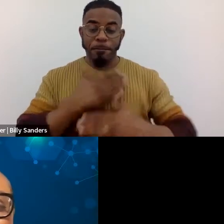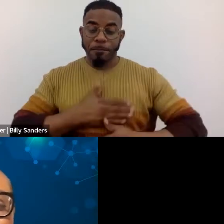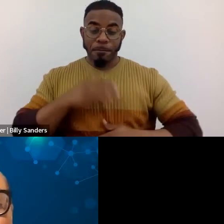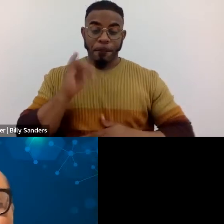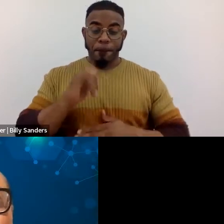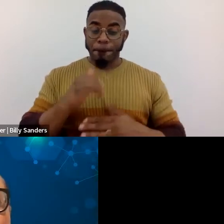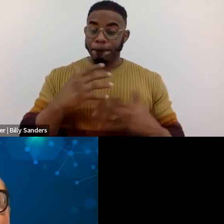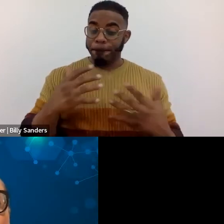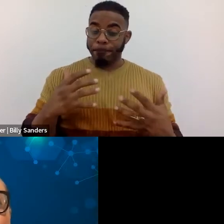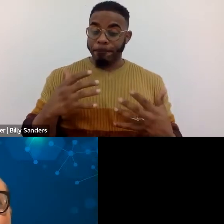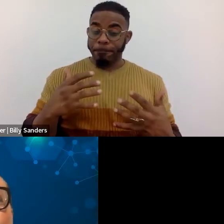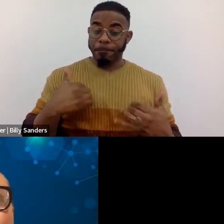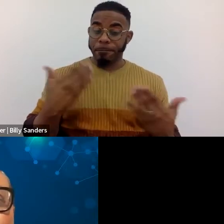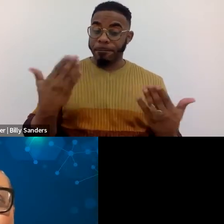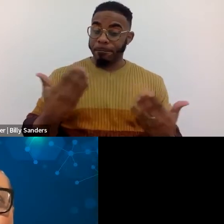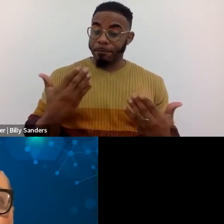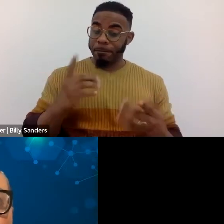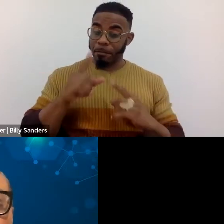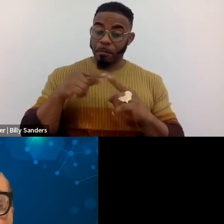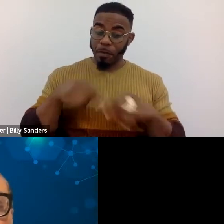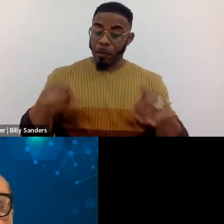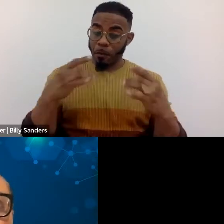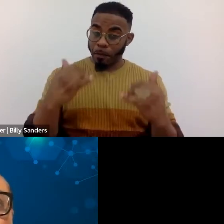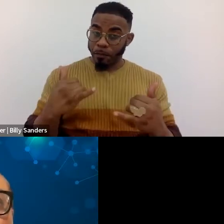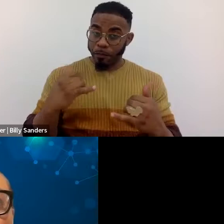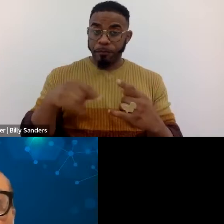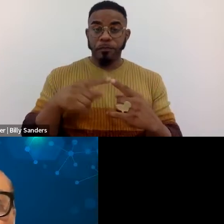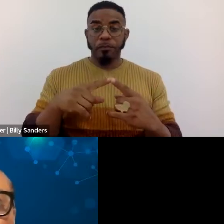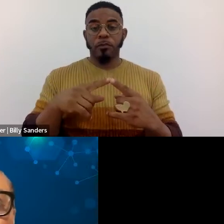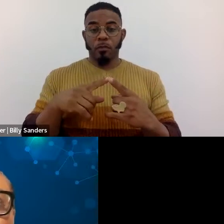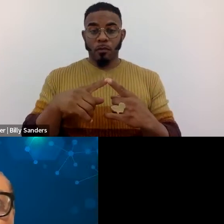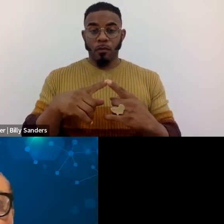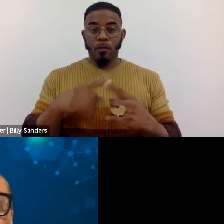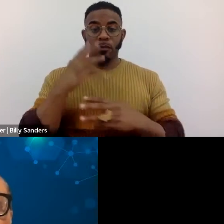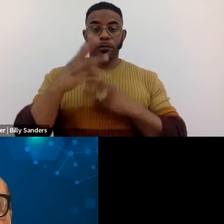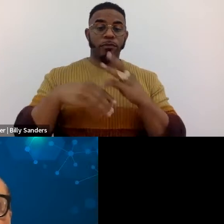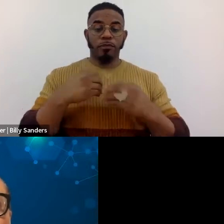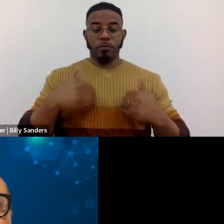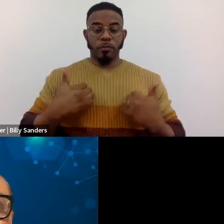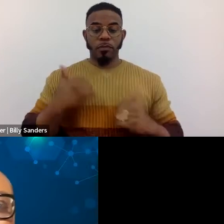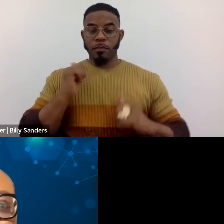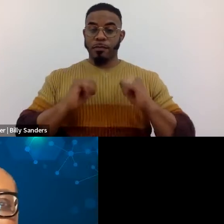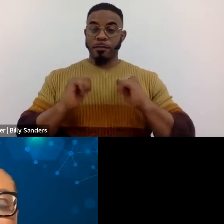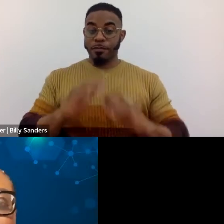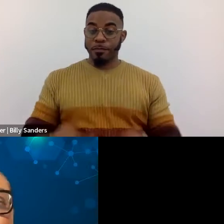And I am here to talk to you today about the world of young performers,